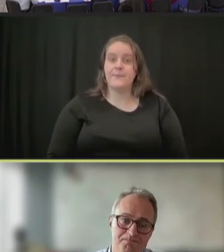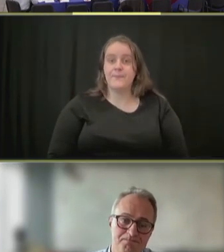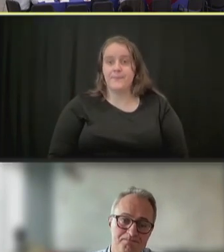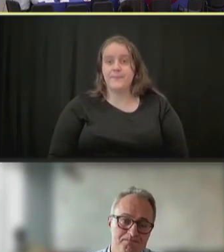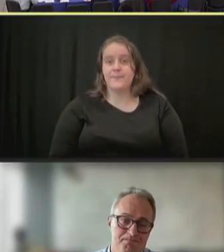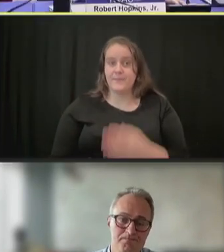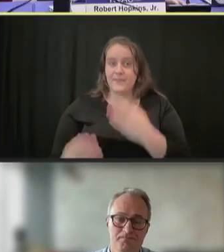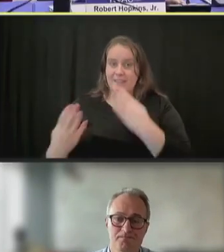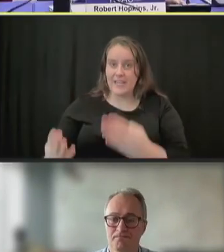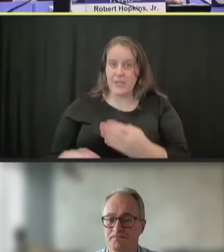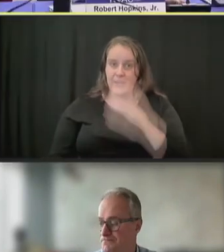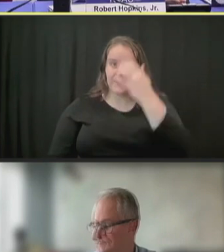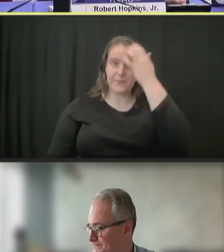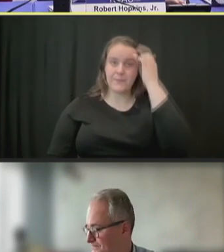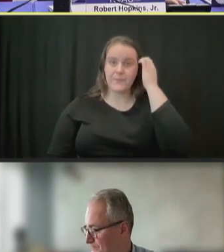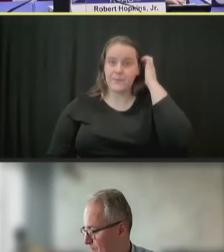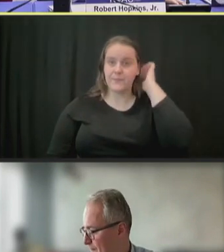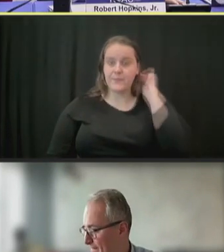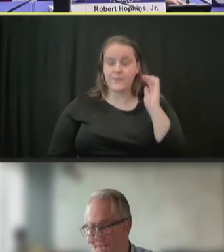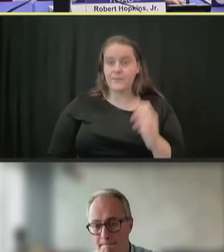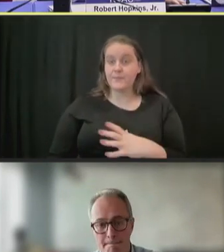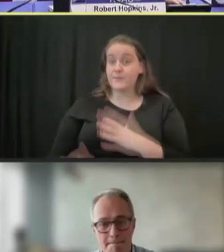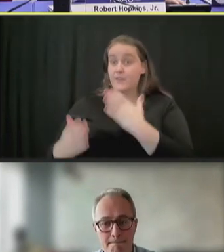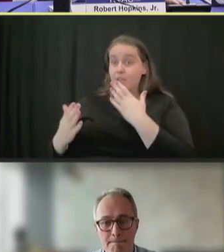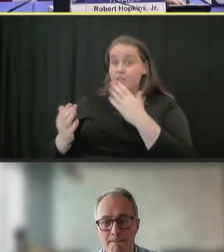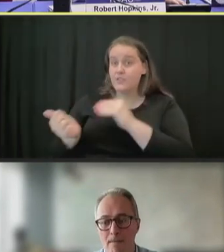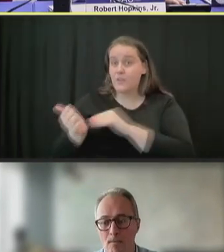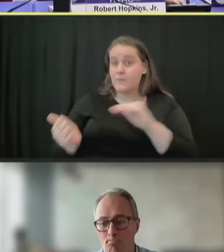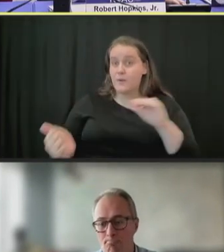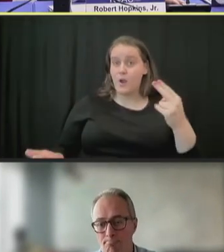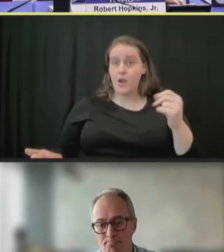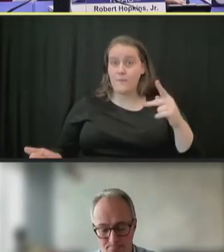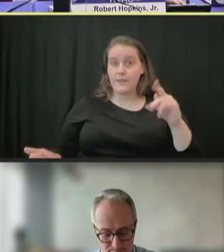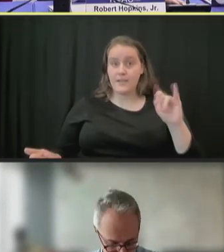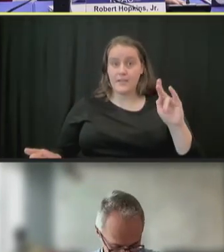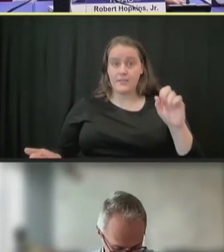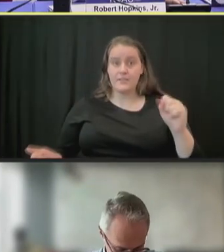Robert Hopkins: Thank you. Our next presenter is Dr, Daniel Hoft, who's one of our committee